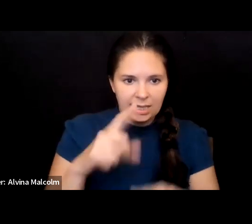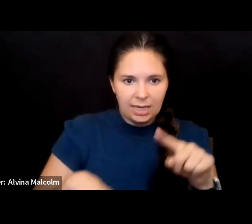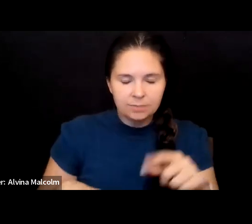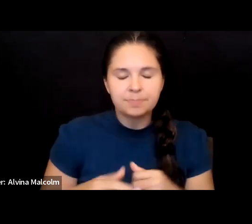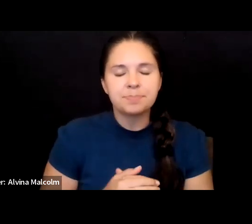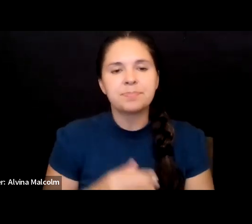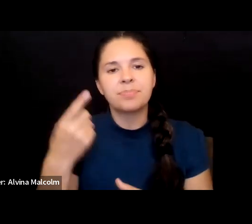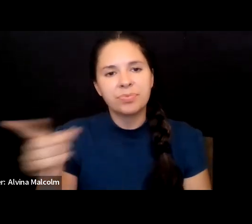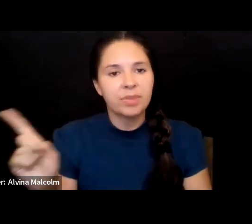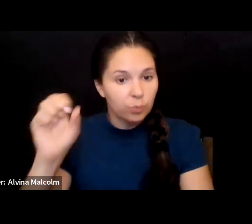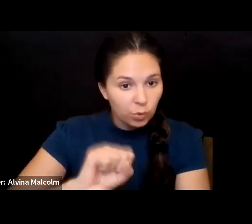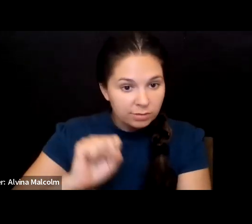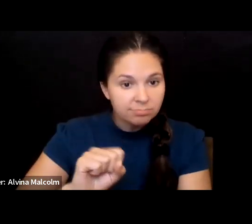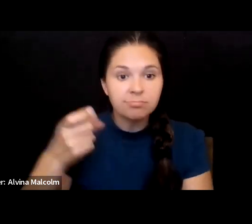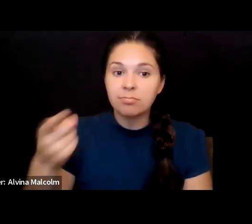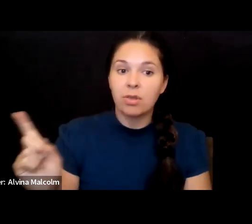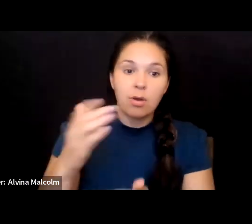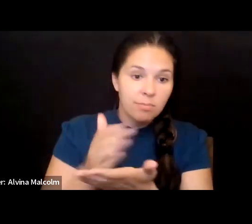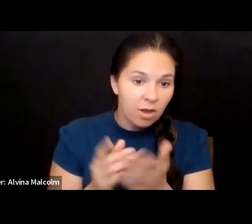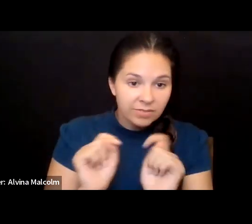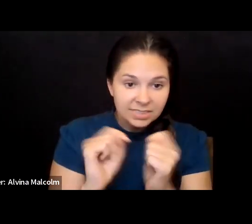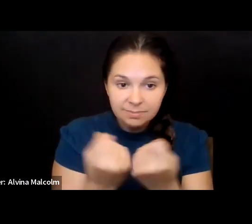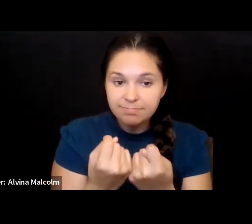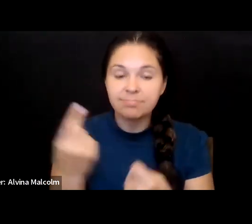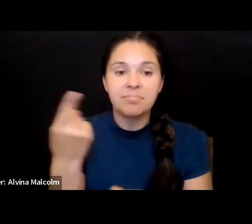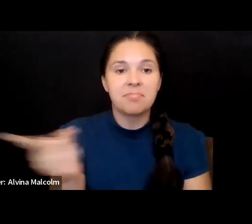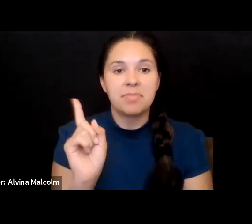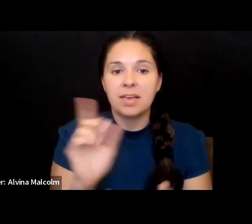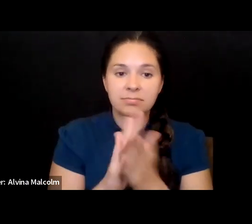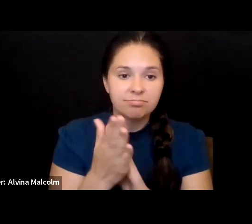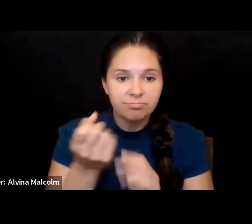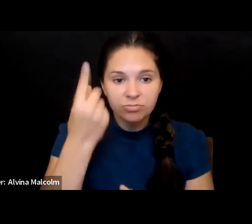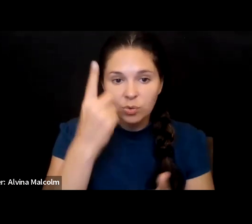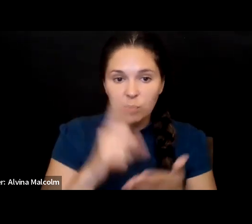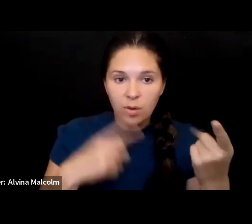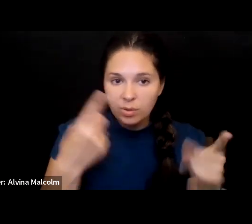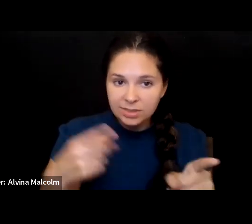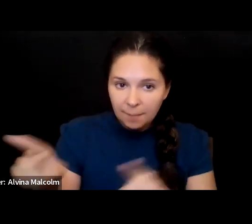ahead and had some CILs come up initially at the beginning and work in the EOC. We cannot do that. They